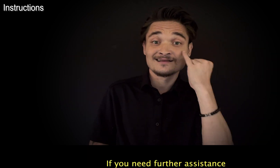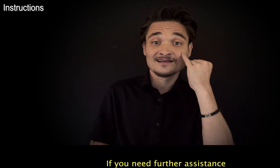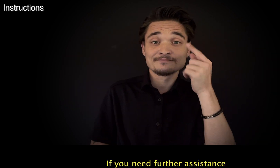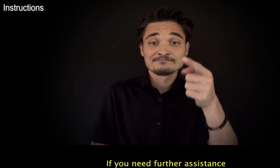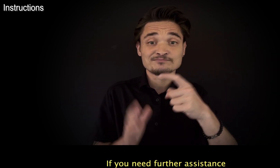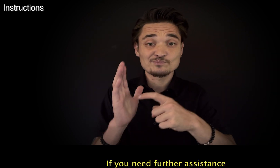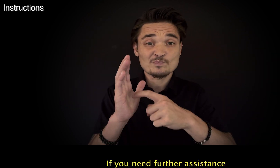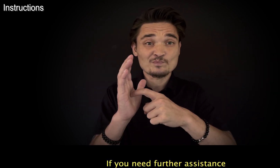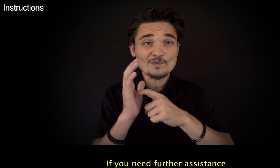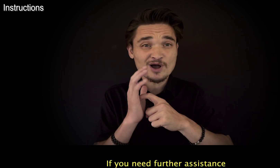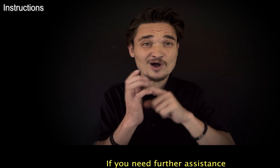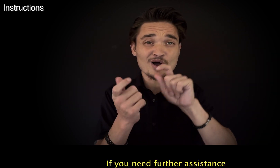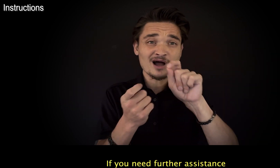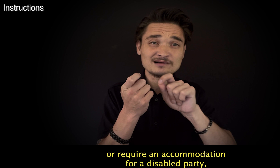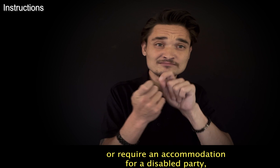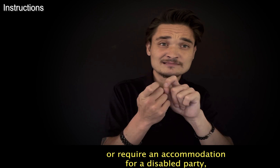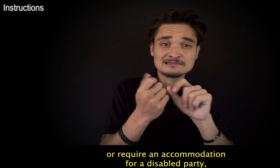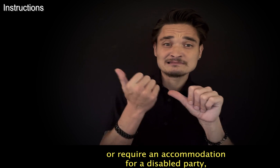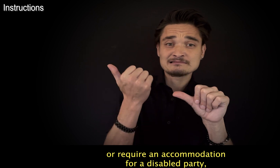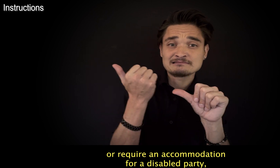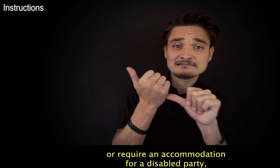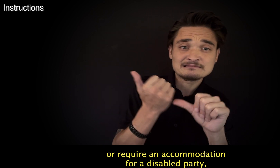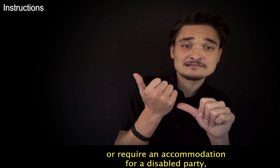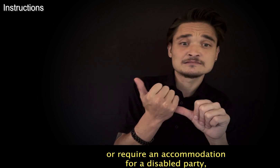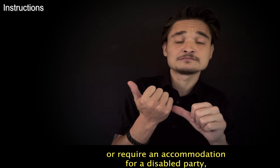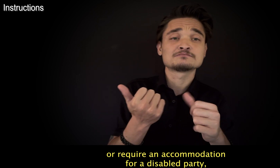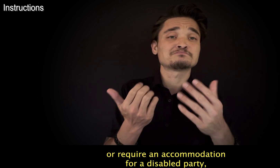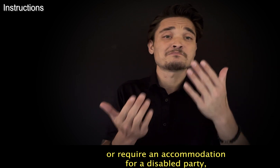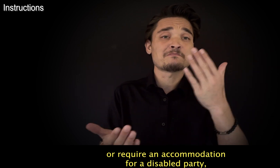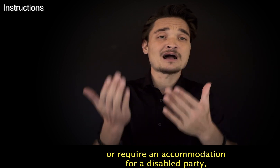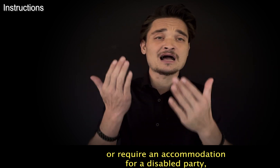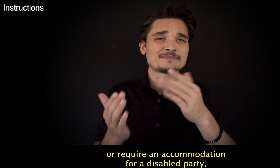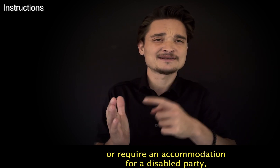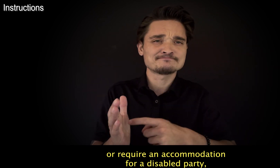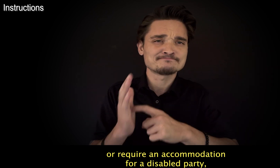If you need further assistance or require an accommodation for a disabled party,